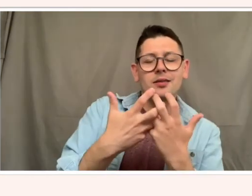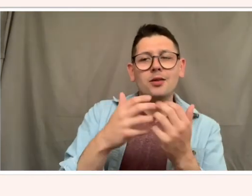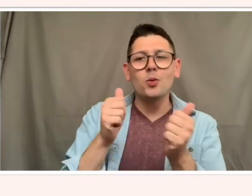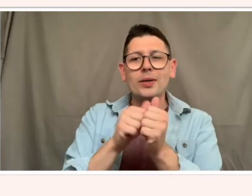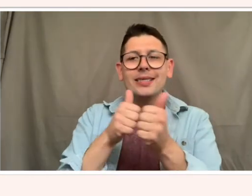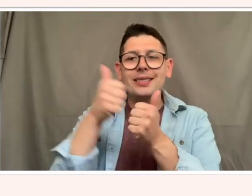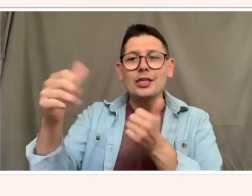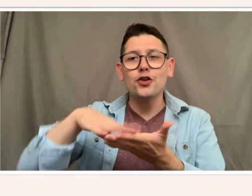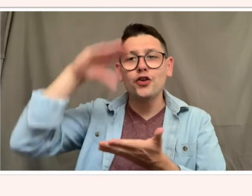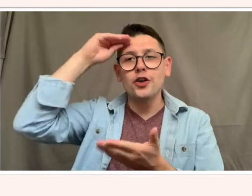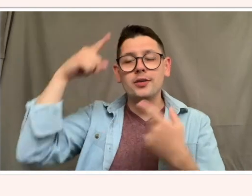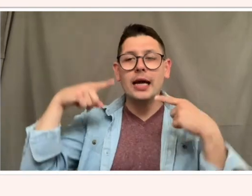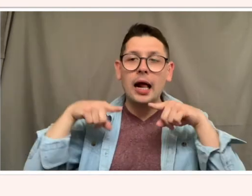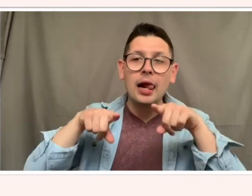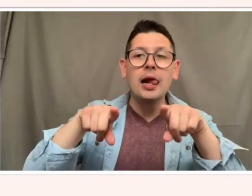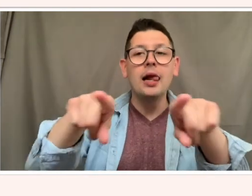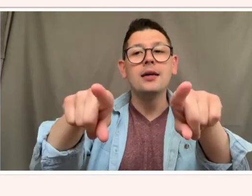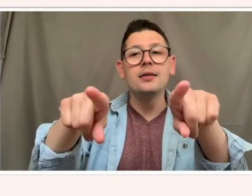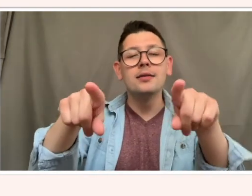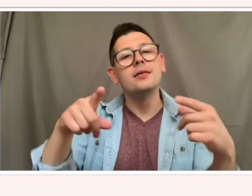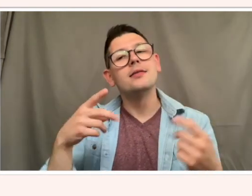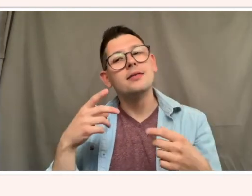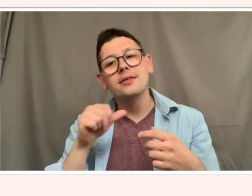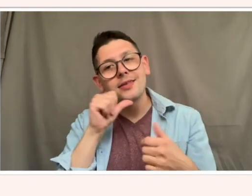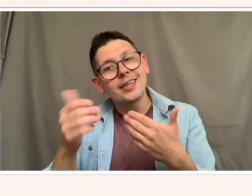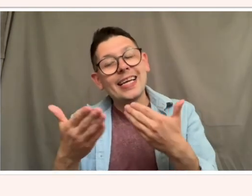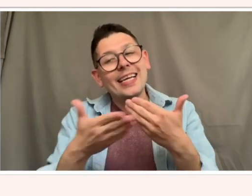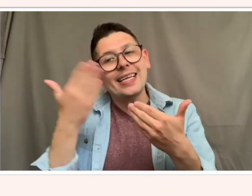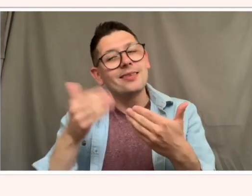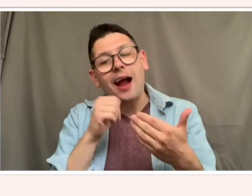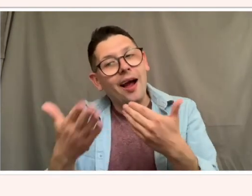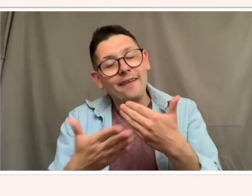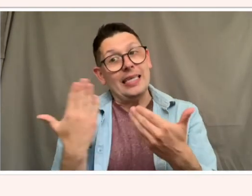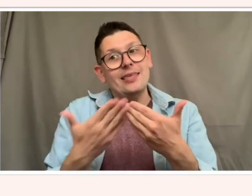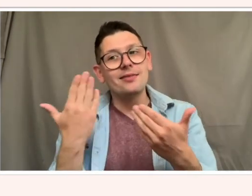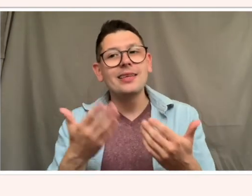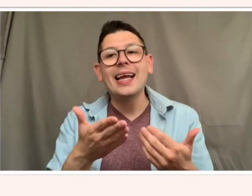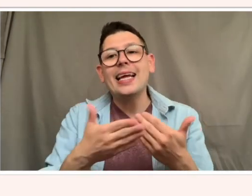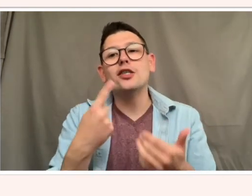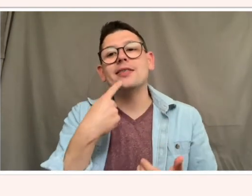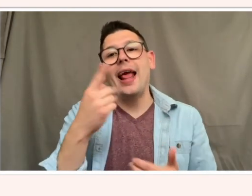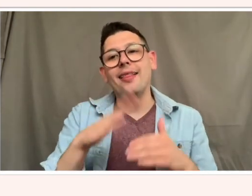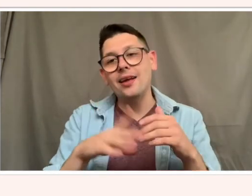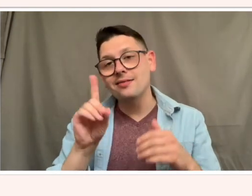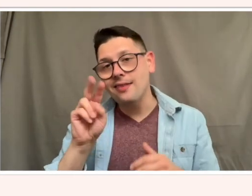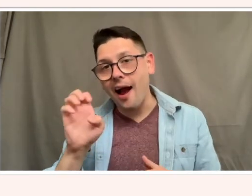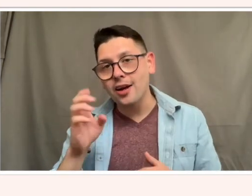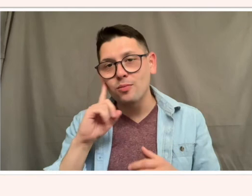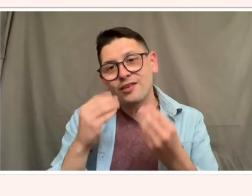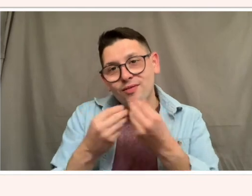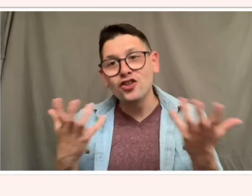And so, you know, we have to realize that the environment that they had, the language rich environment they had in school